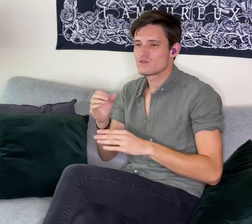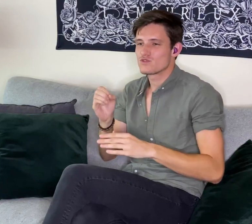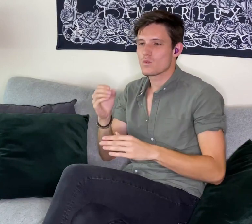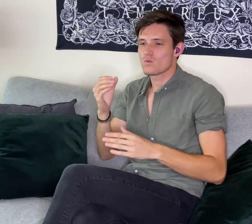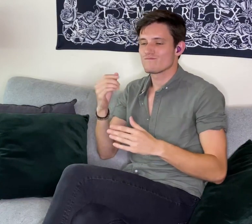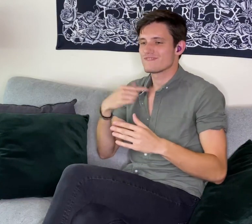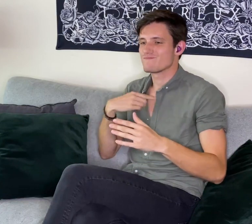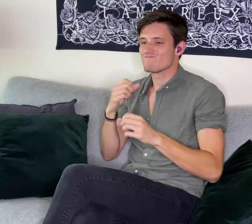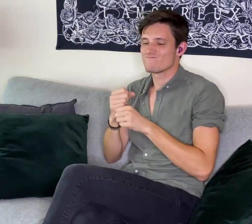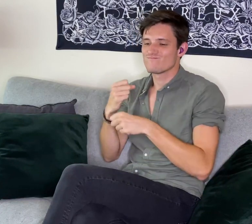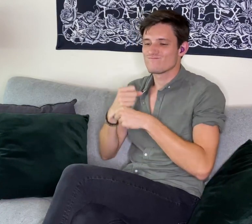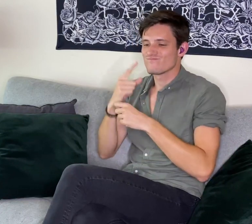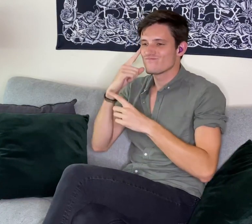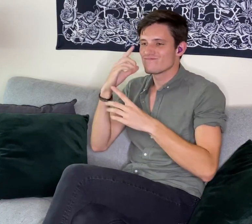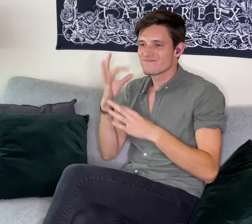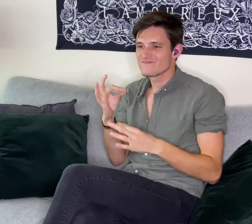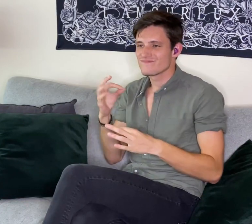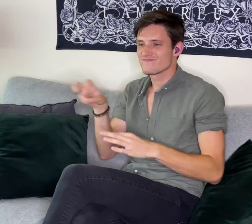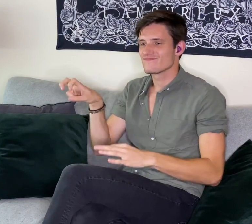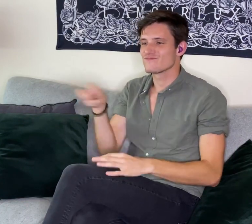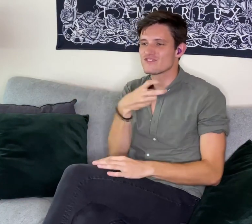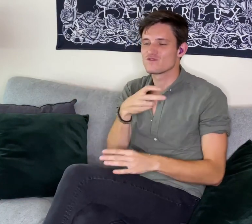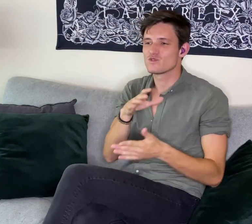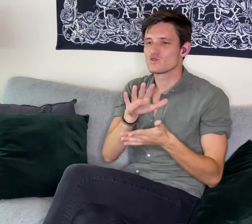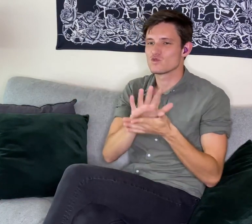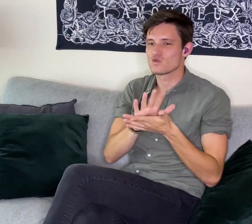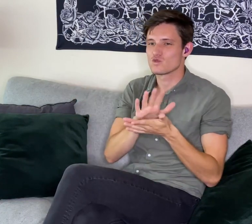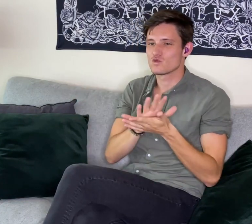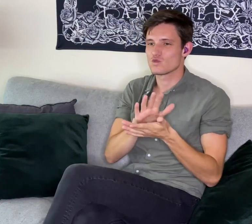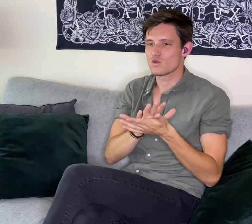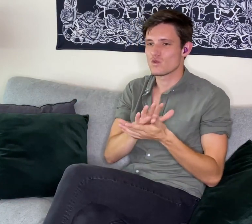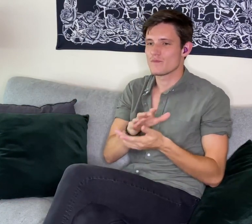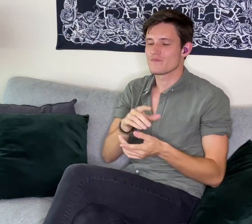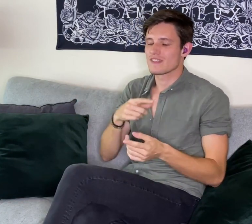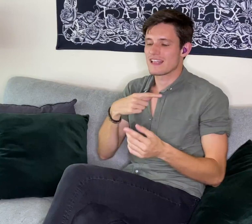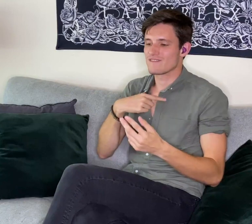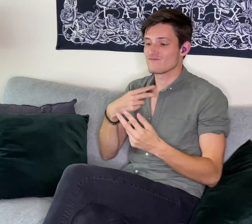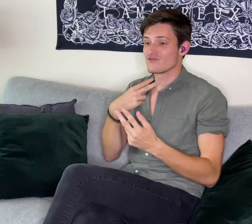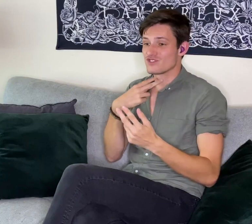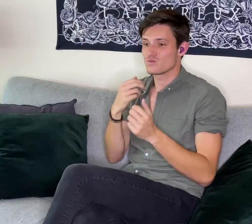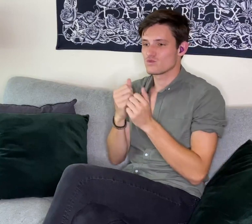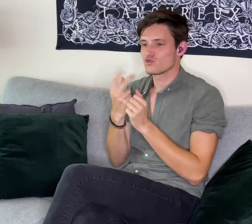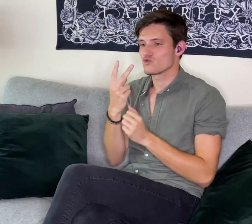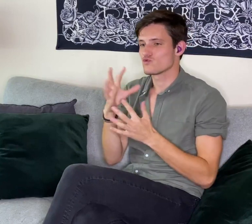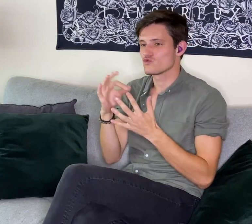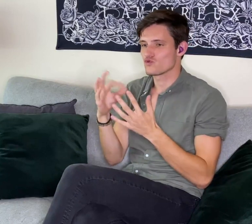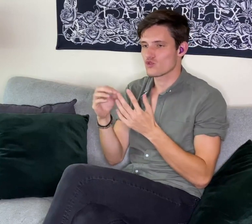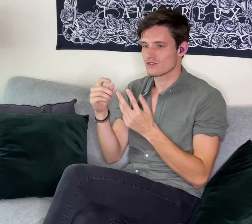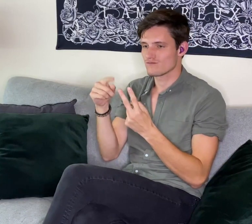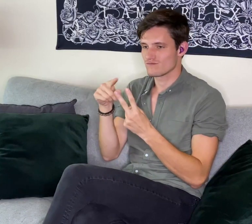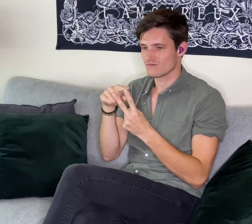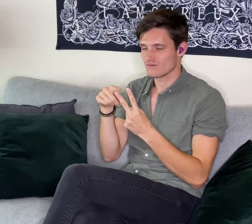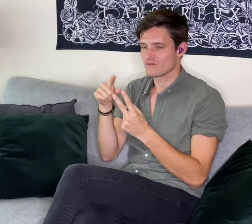So, I made a decision to transfer schools. I was stuck between two choices -